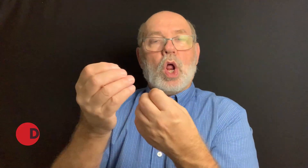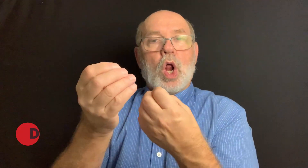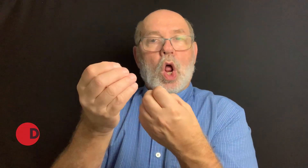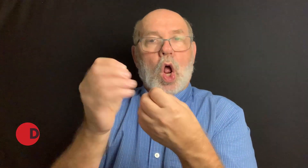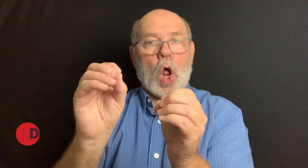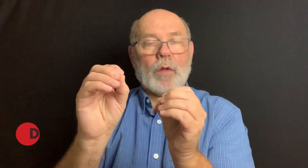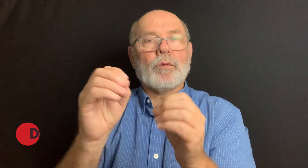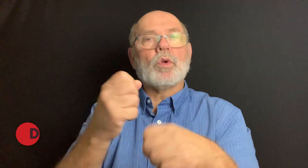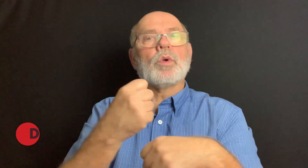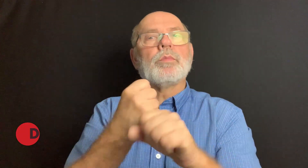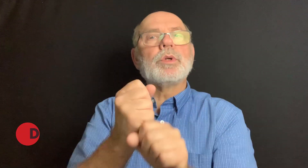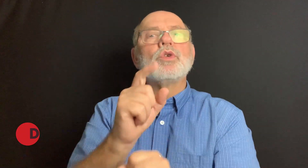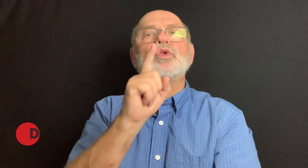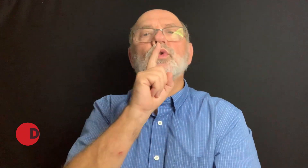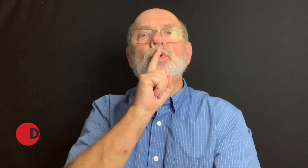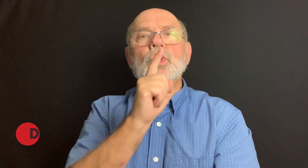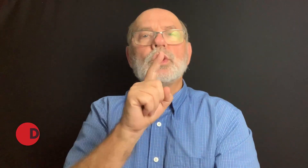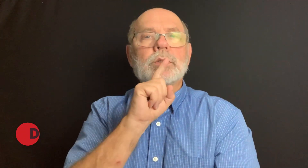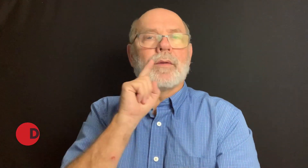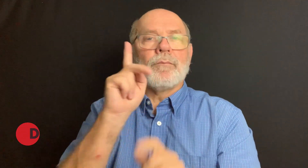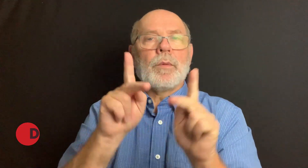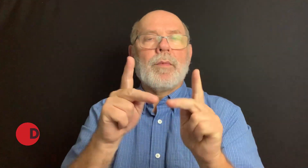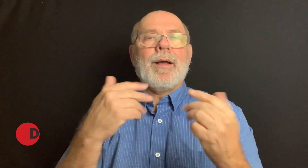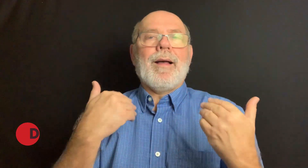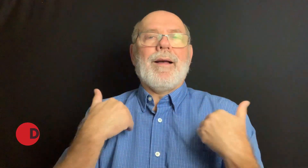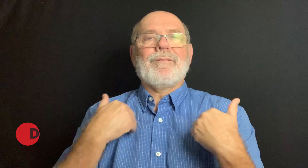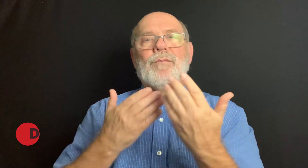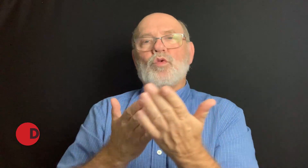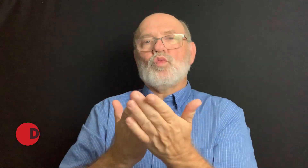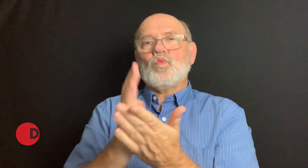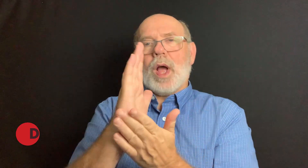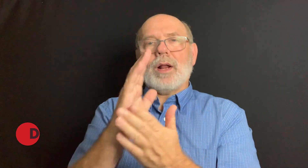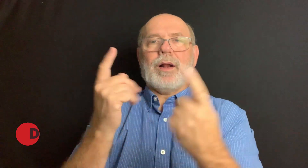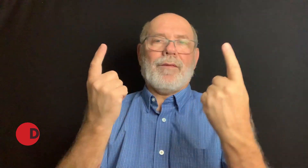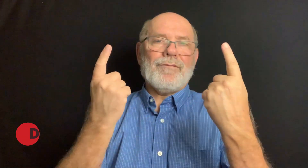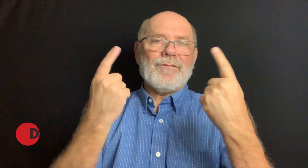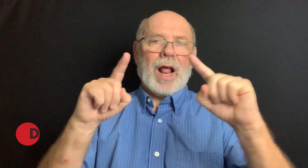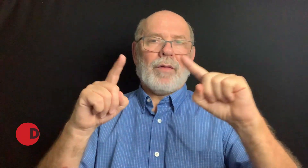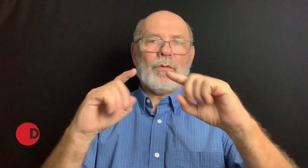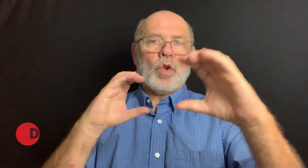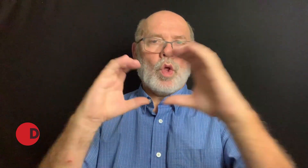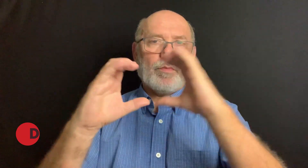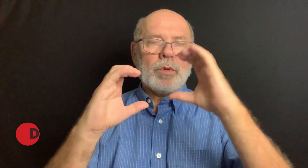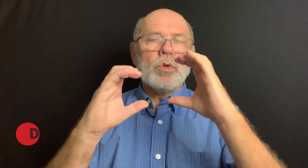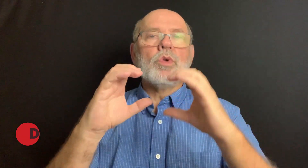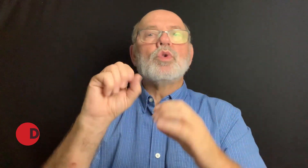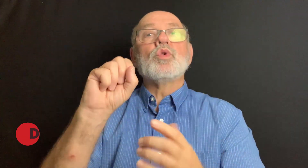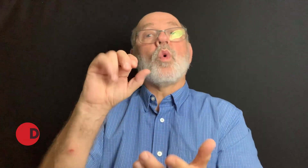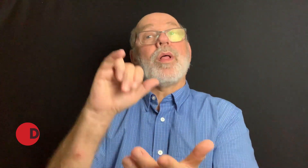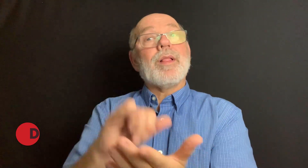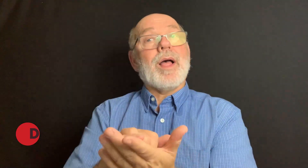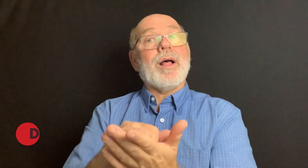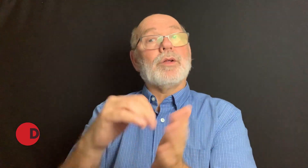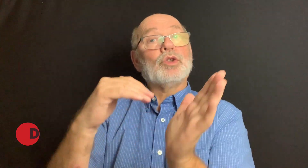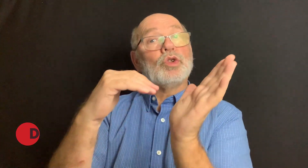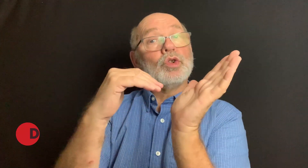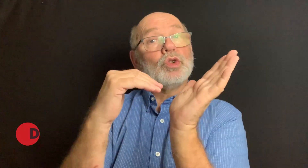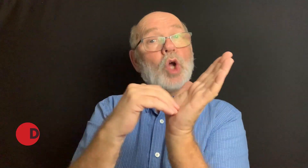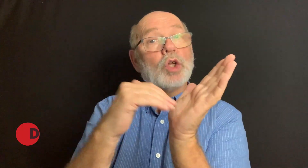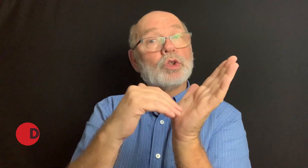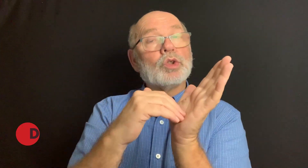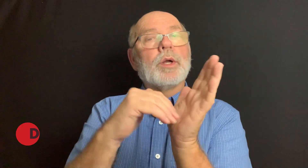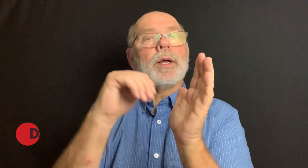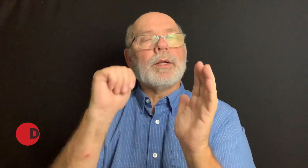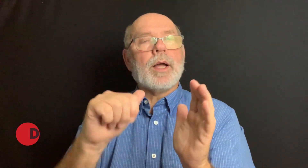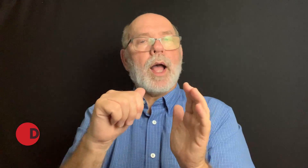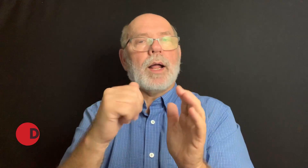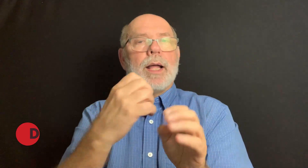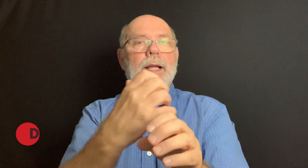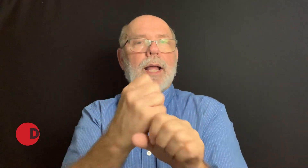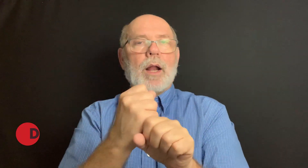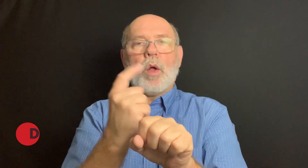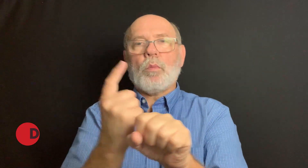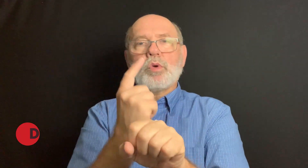to ensure effective communication so that doctors